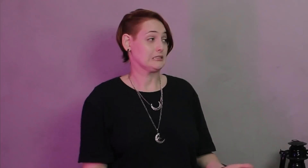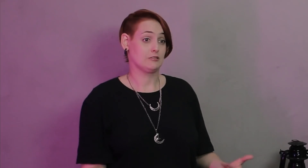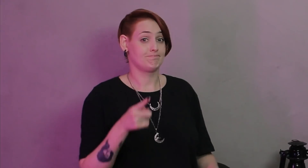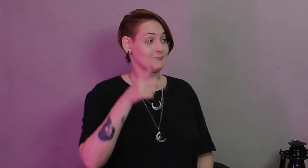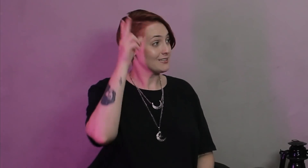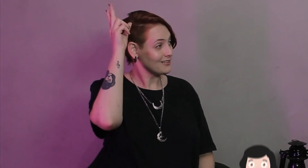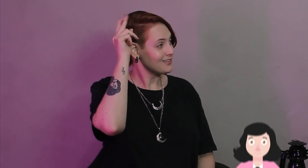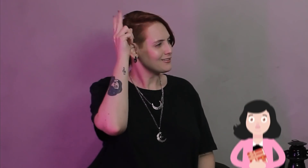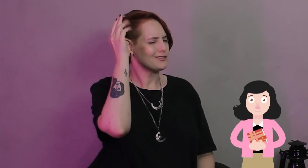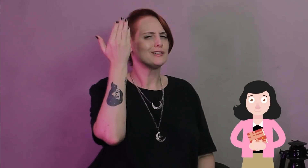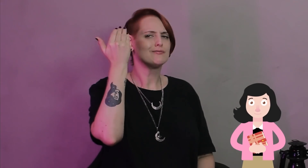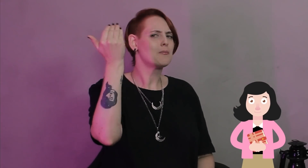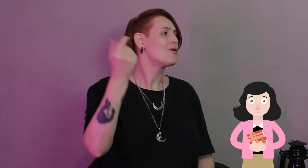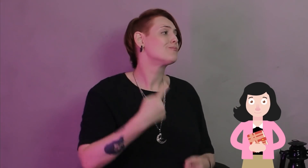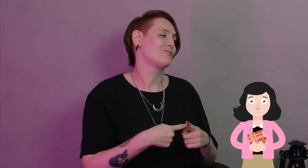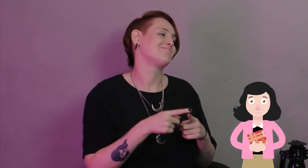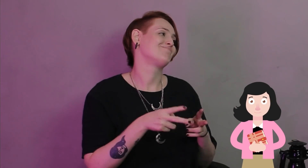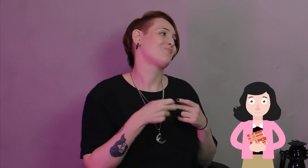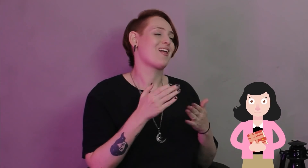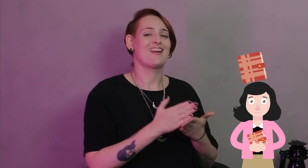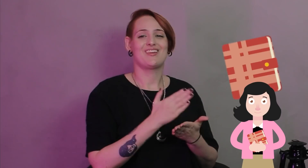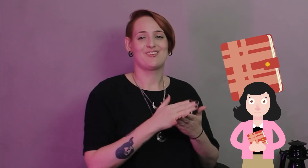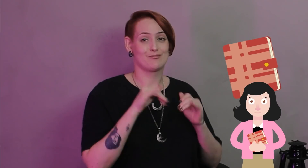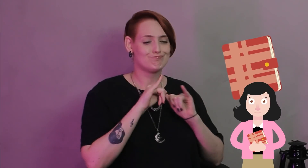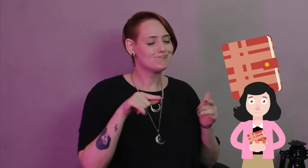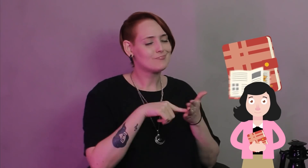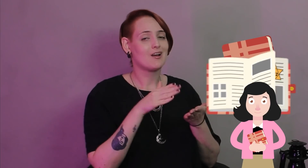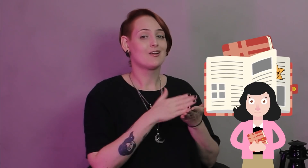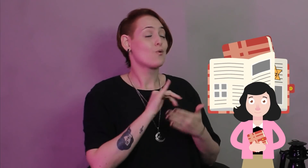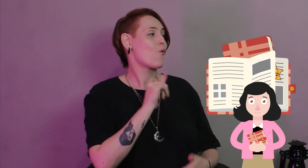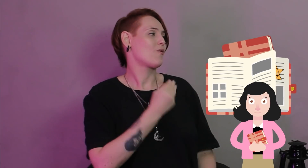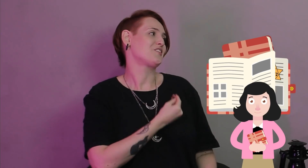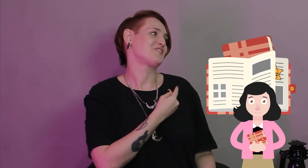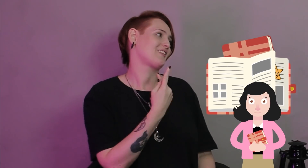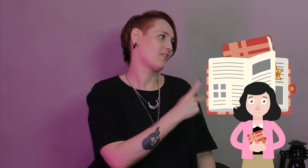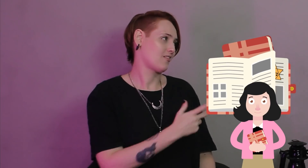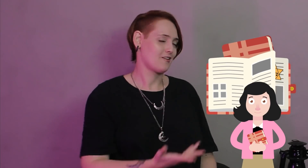Anne became famous because of her book called “The Diary of Anne Frank”.